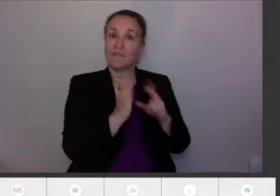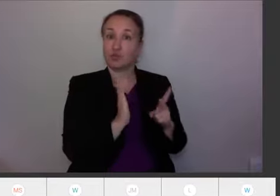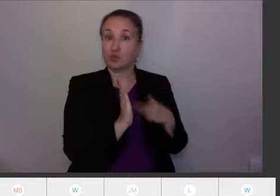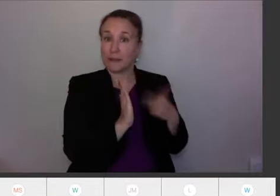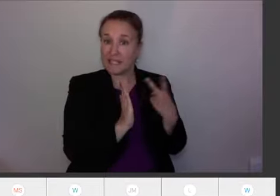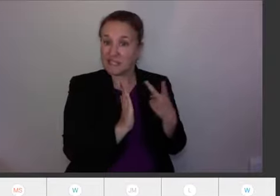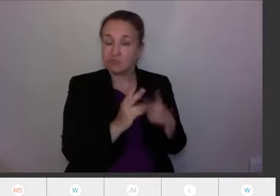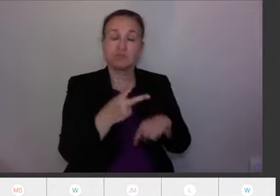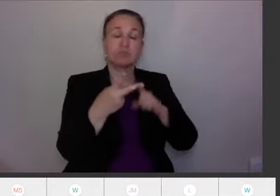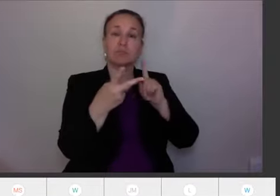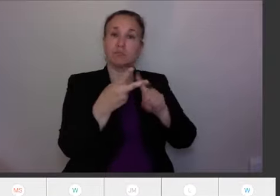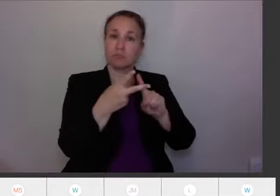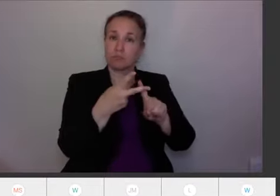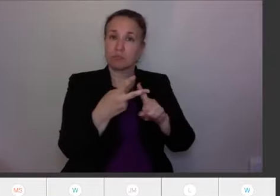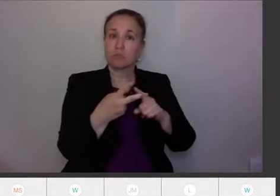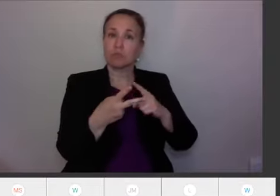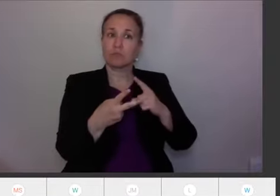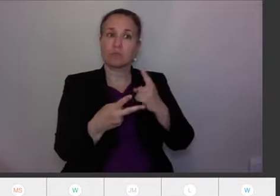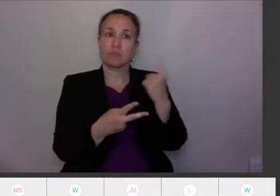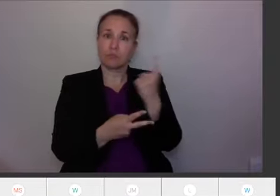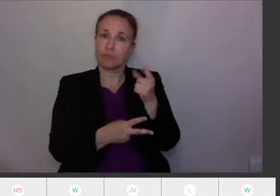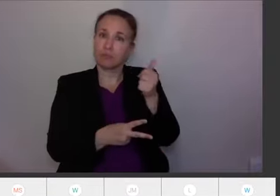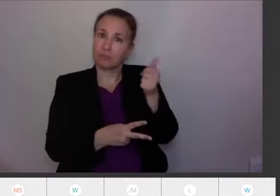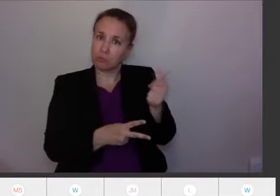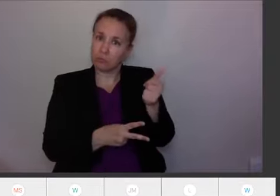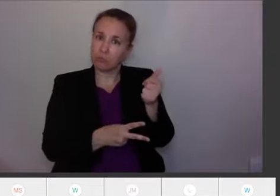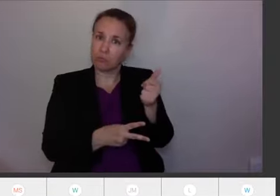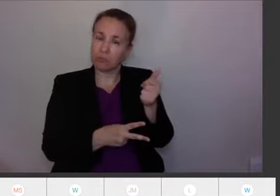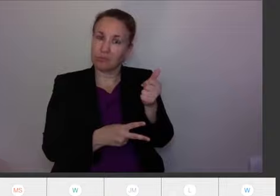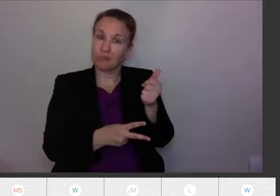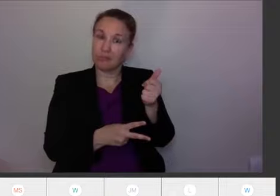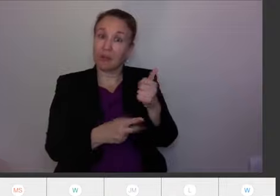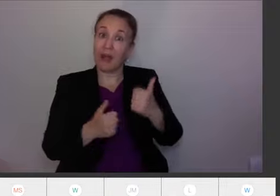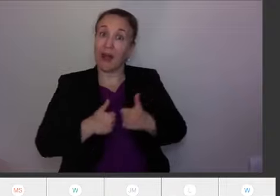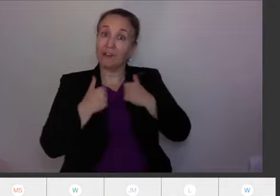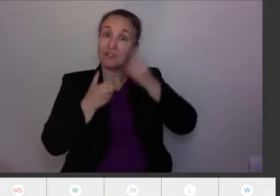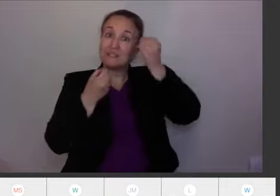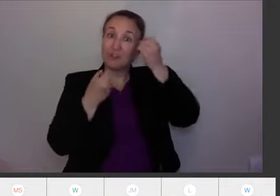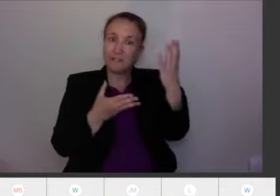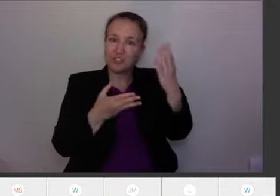somebody has the has incomplete address information and they end up